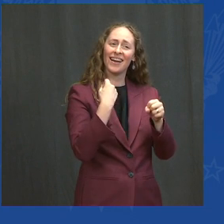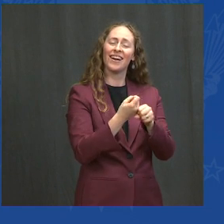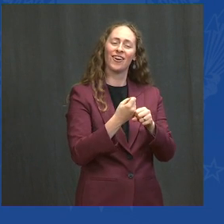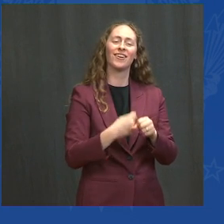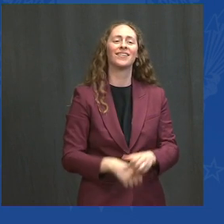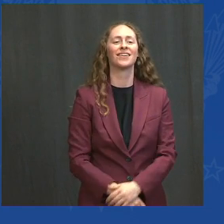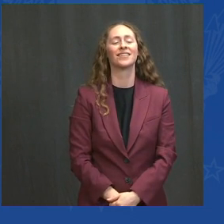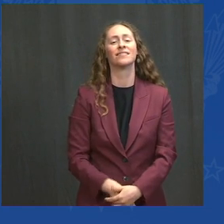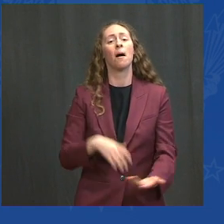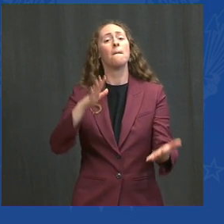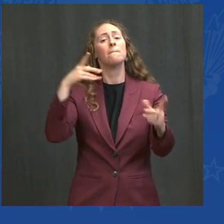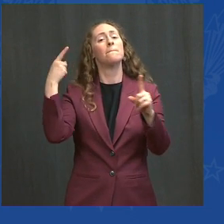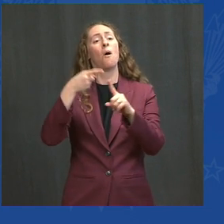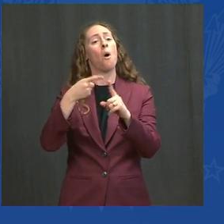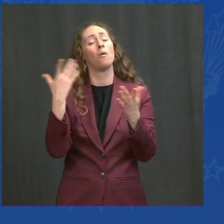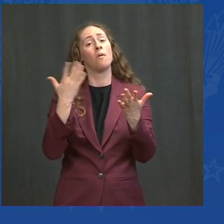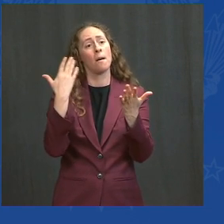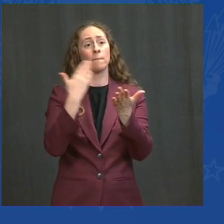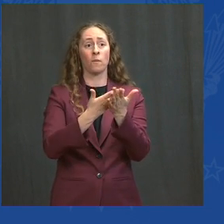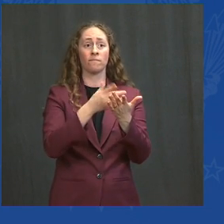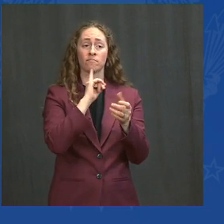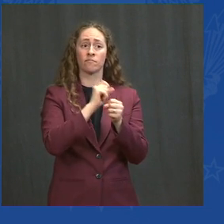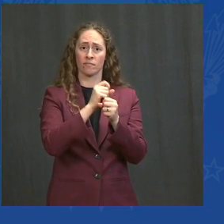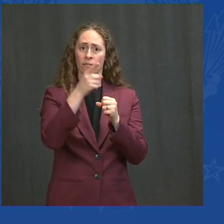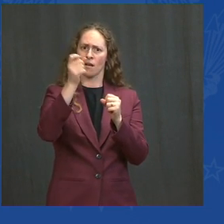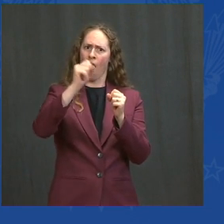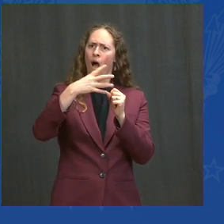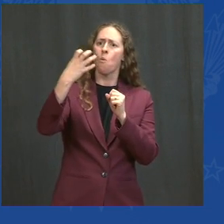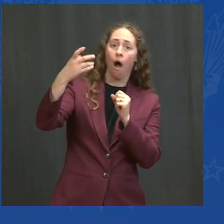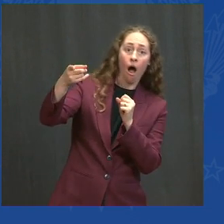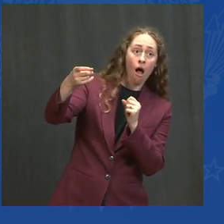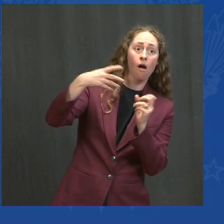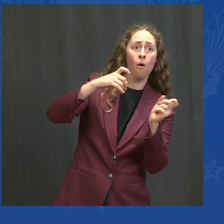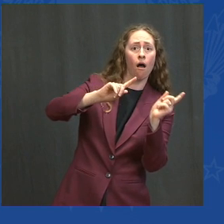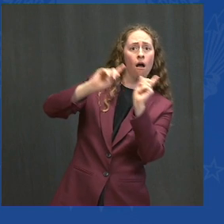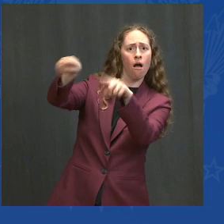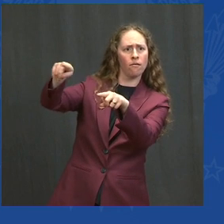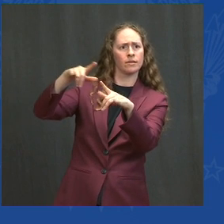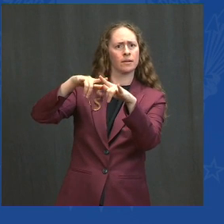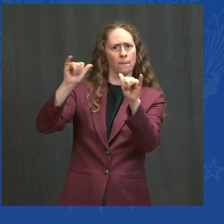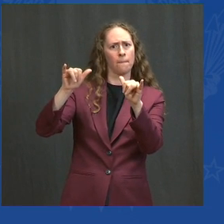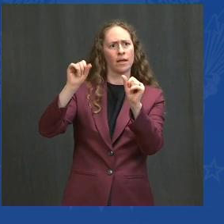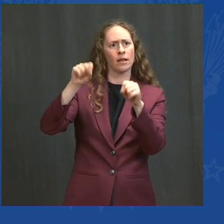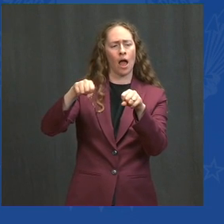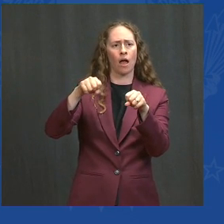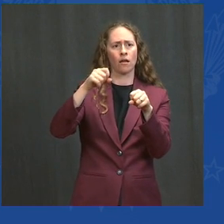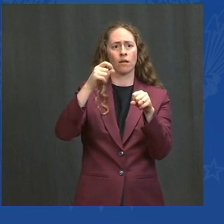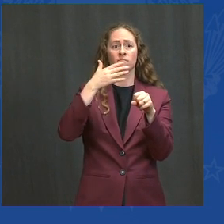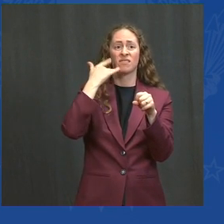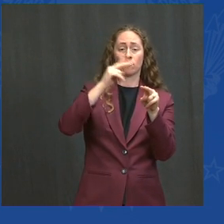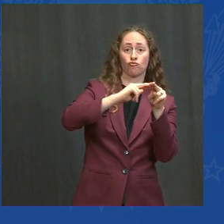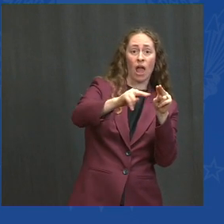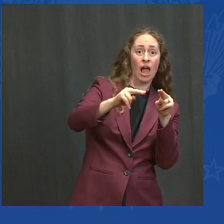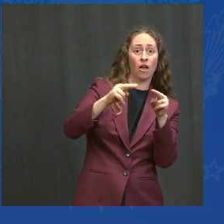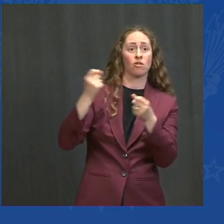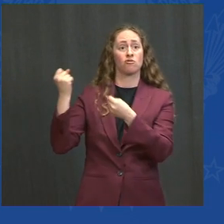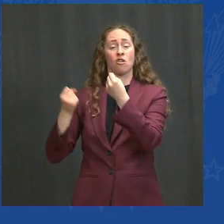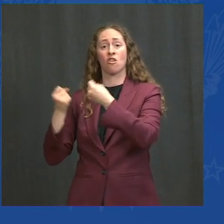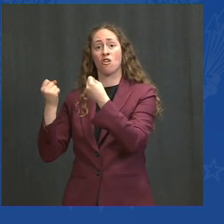in the same amount of time or less on rail than you can by car, people will take rail. And, Gov, you know this better than anybody.